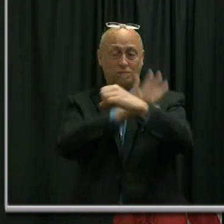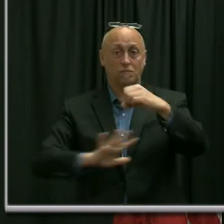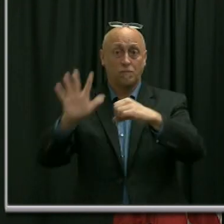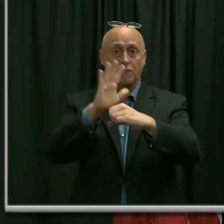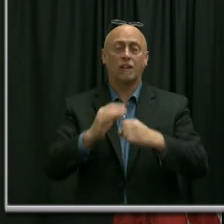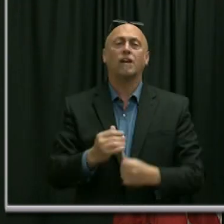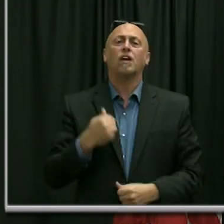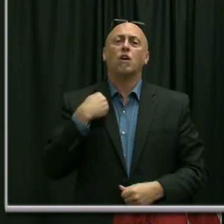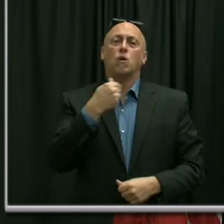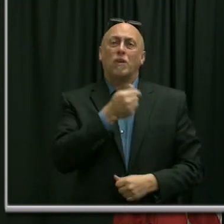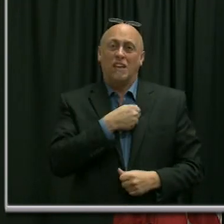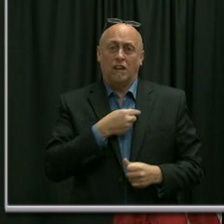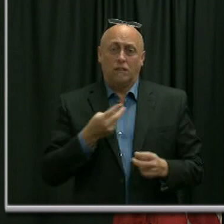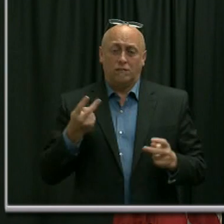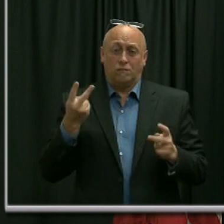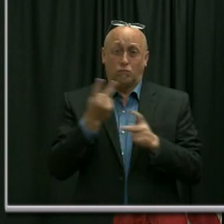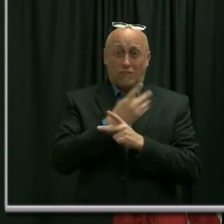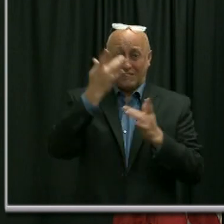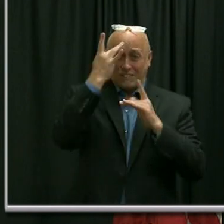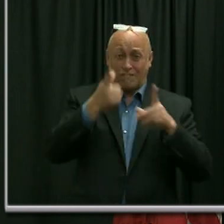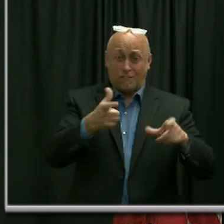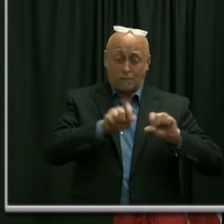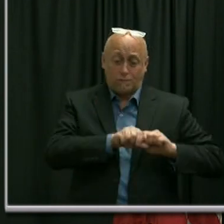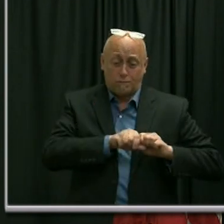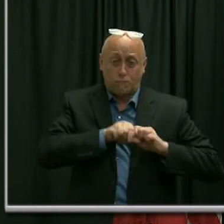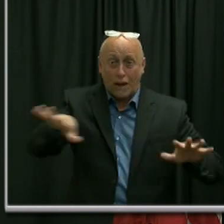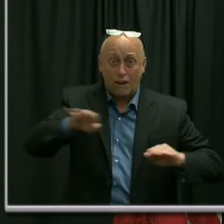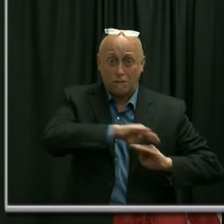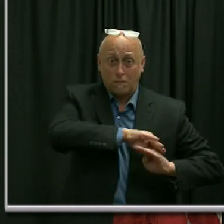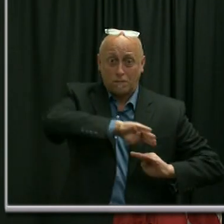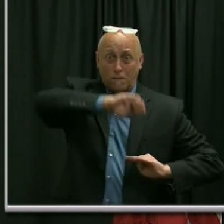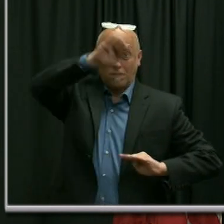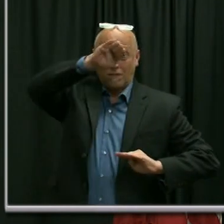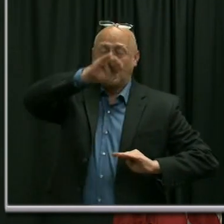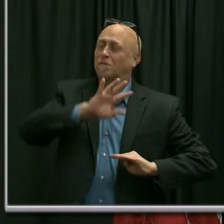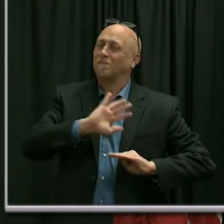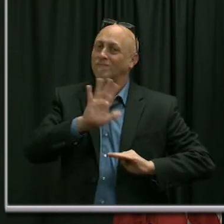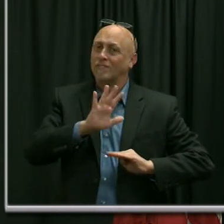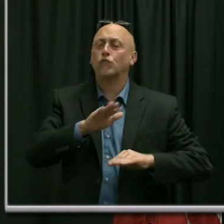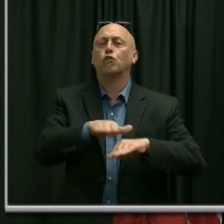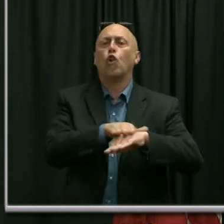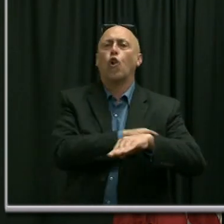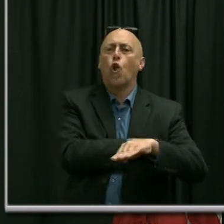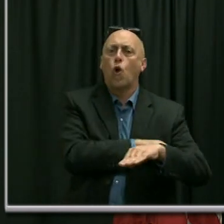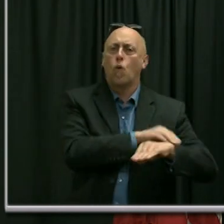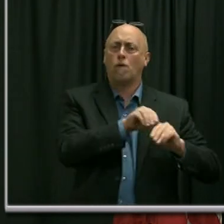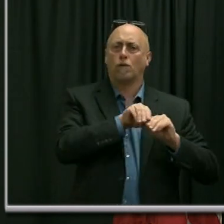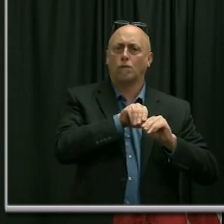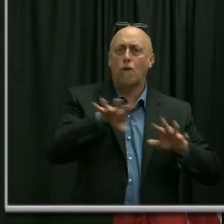COUNTY TO DO THE SAME. BY FLATTENING THE CURVE WE WILL REDUCE THE STRAIN ON OUR WORLD